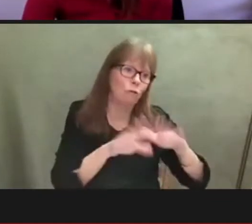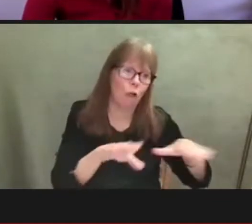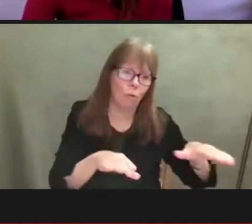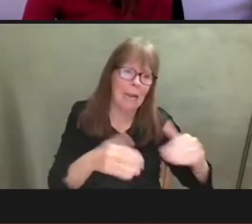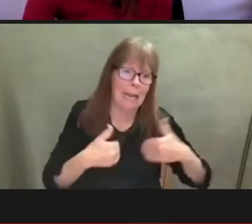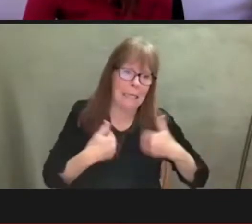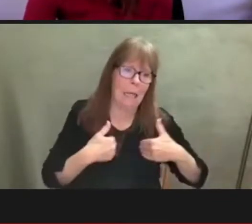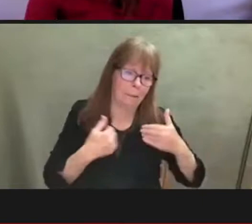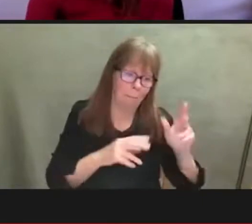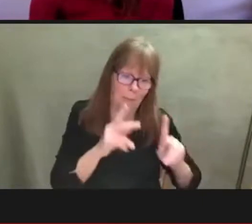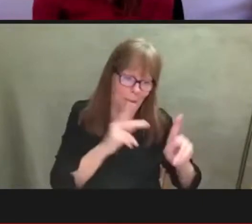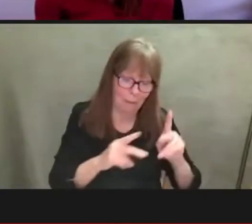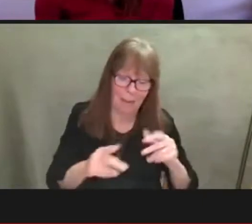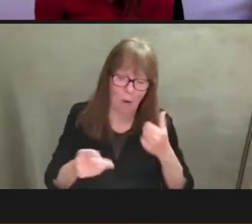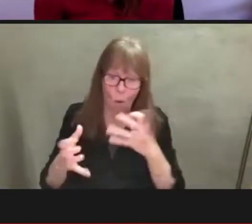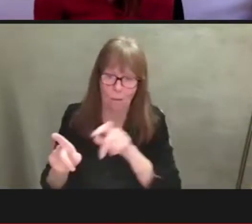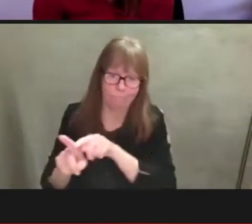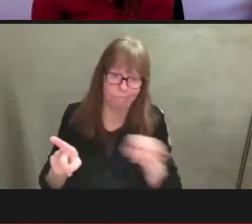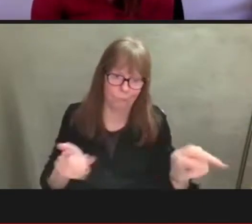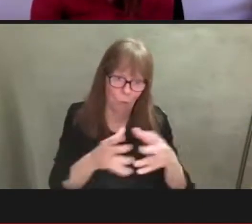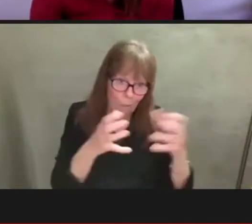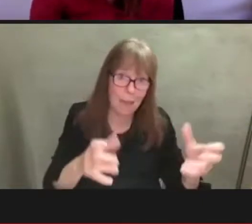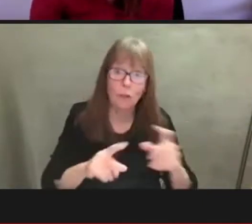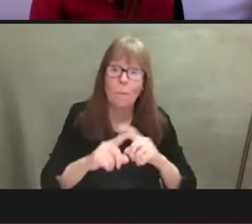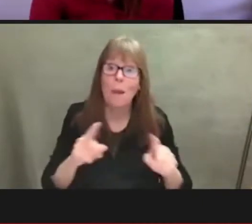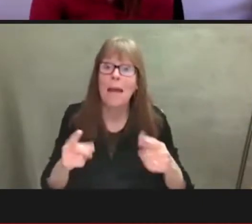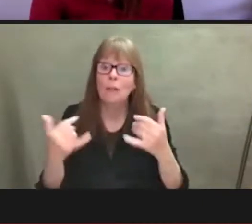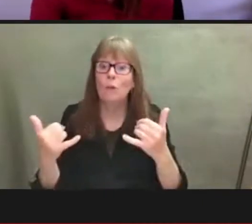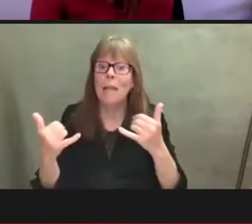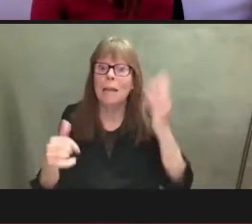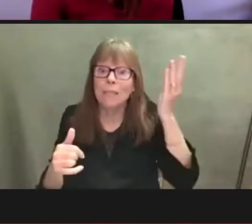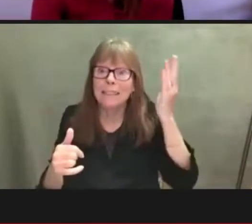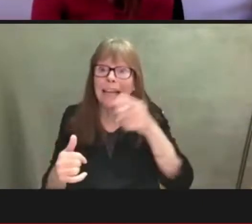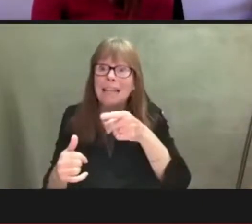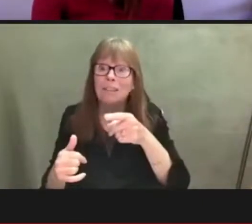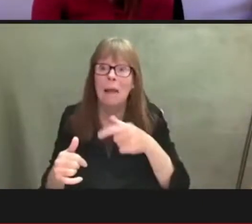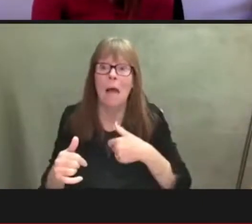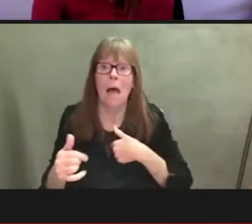But there seems to me from what I'm learning from today's great presentations is there